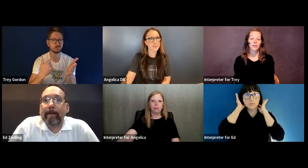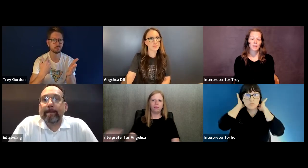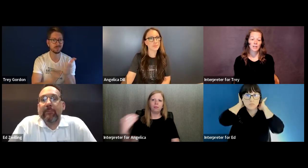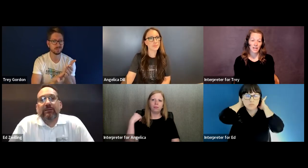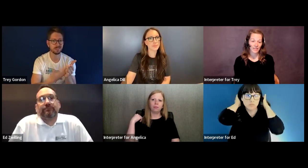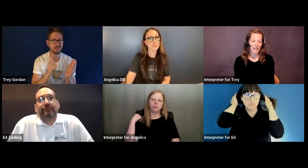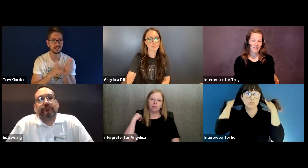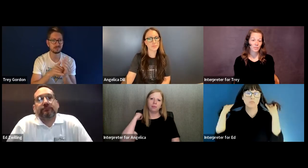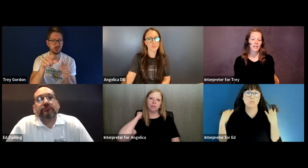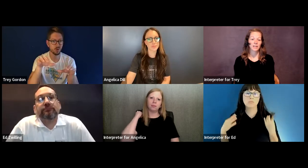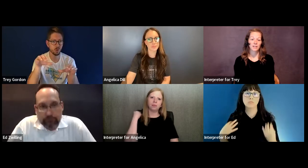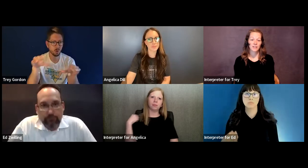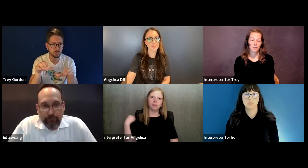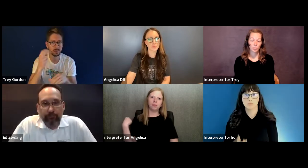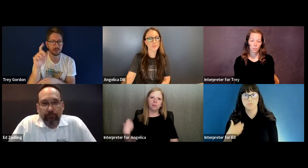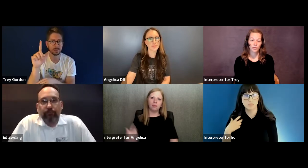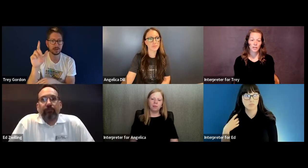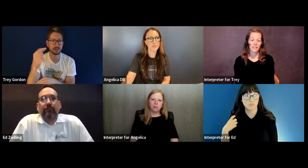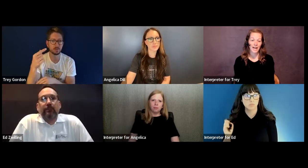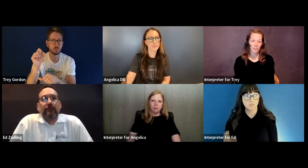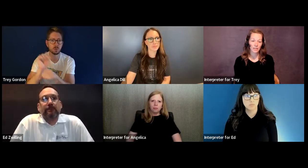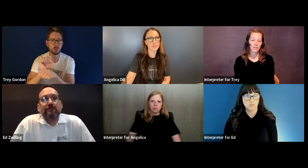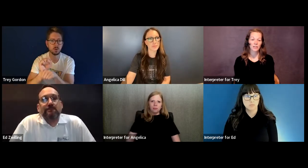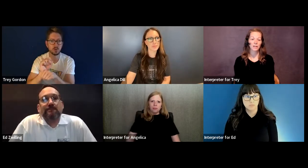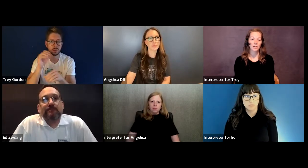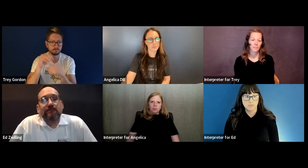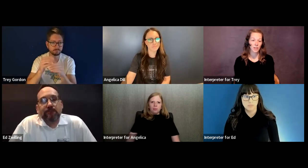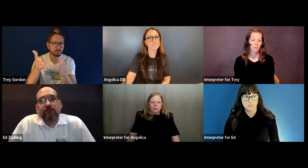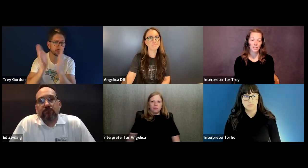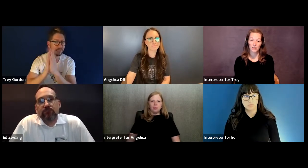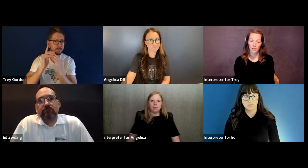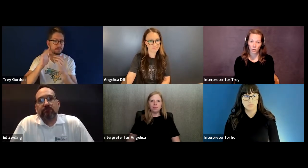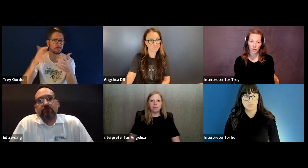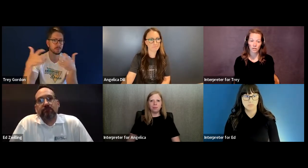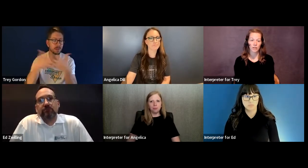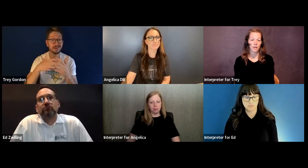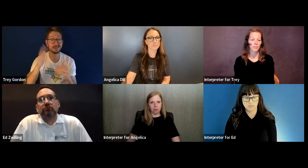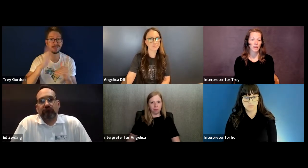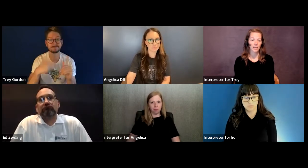because having that in writing is proof and documented that you did the legwork in making that